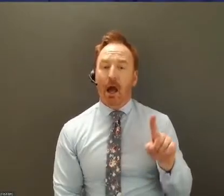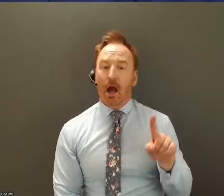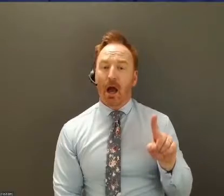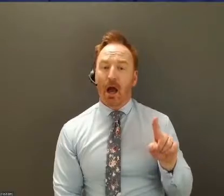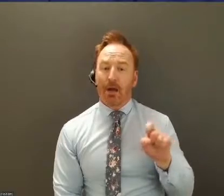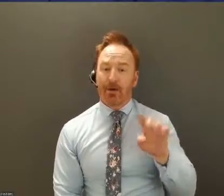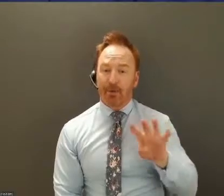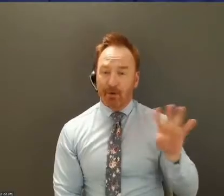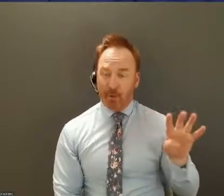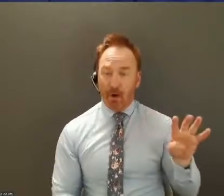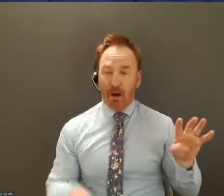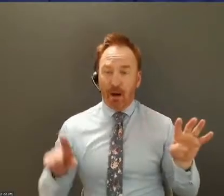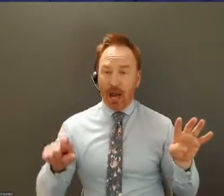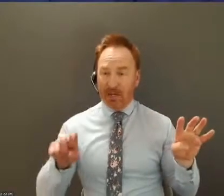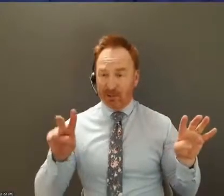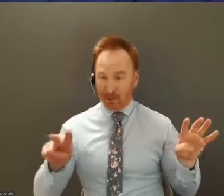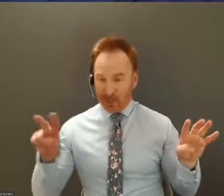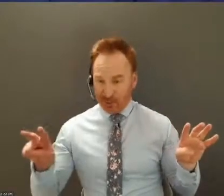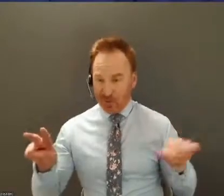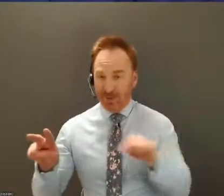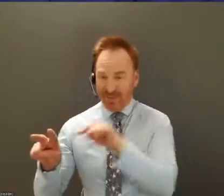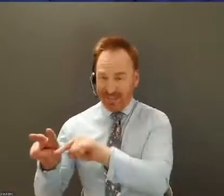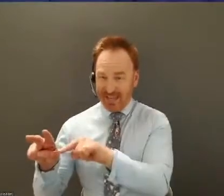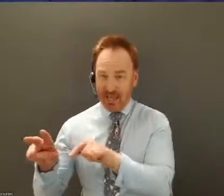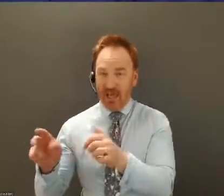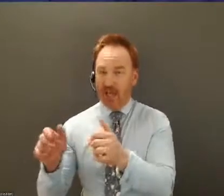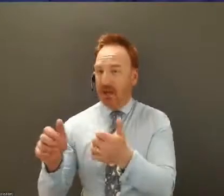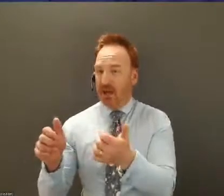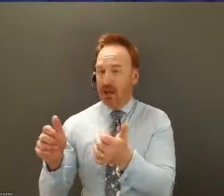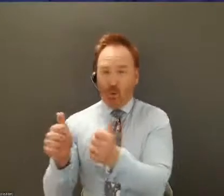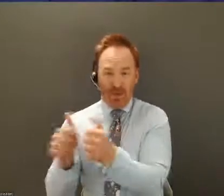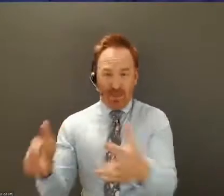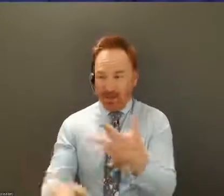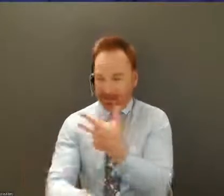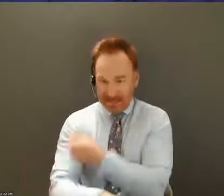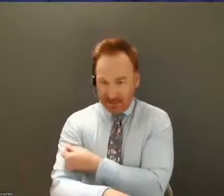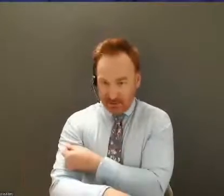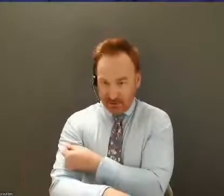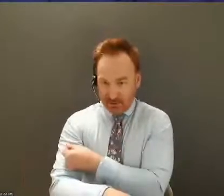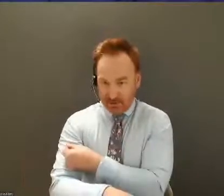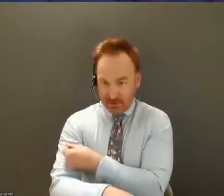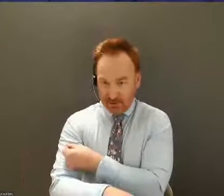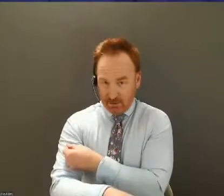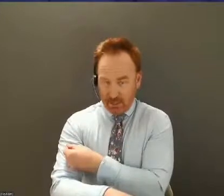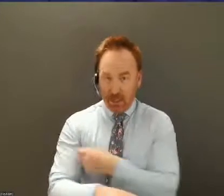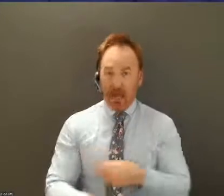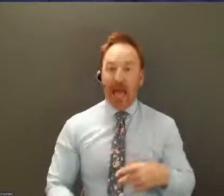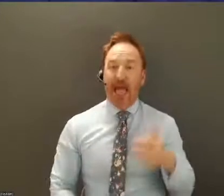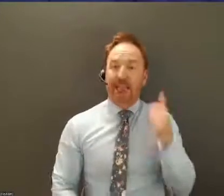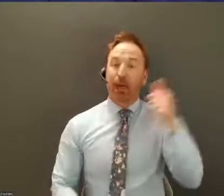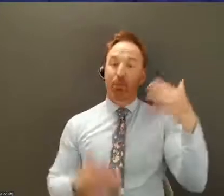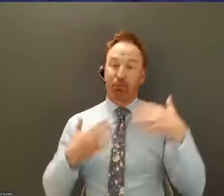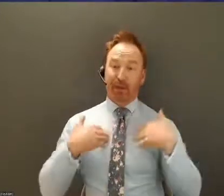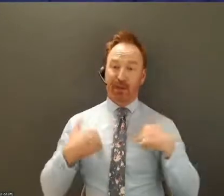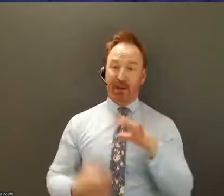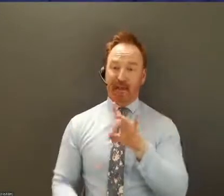of methodically finding cases and isolating them and managing any clusters or associated